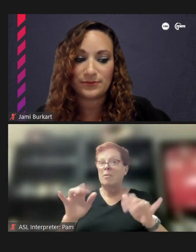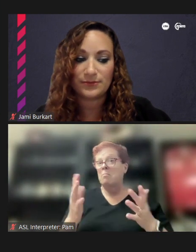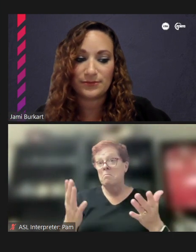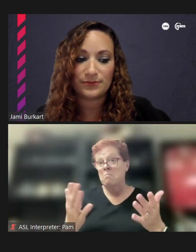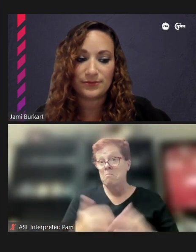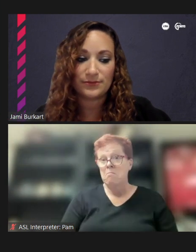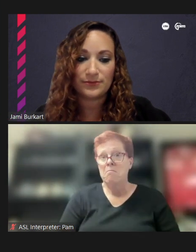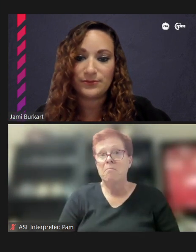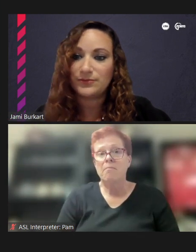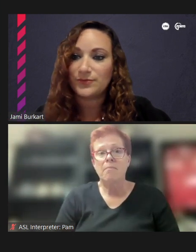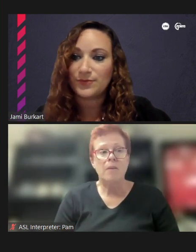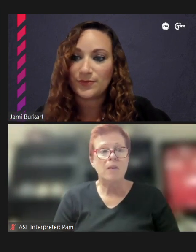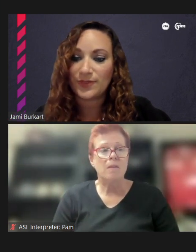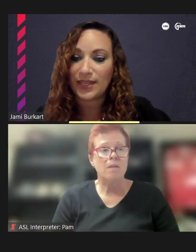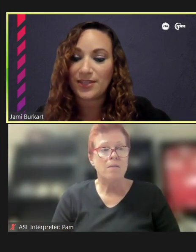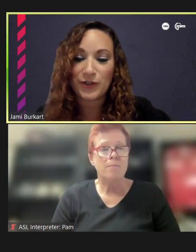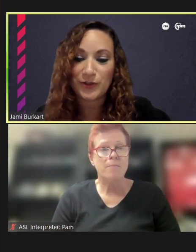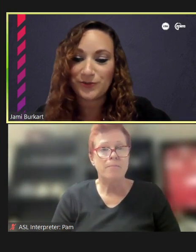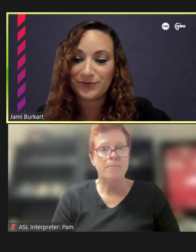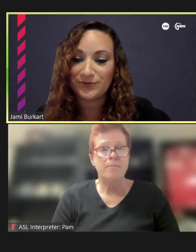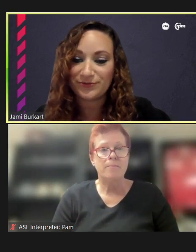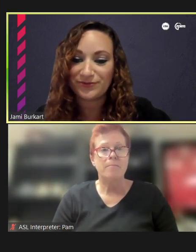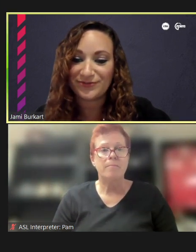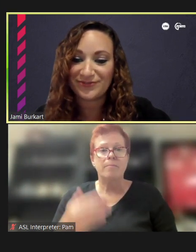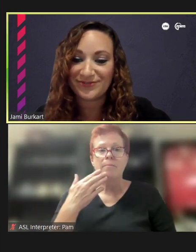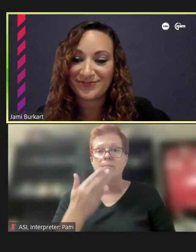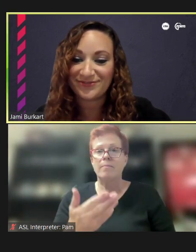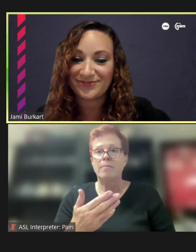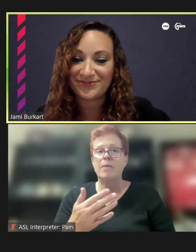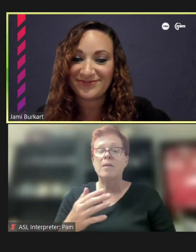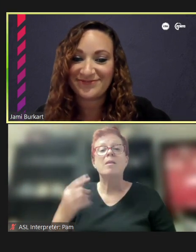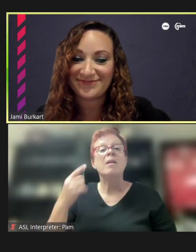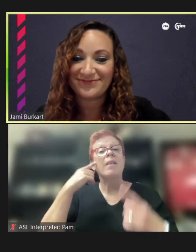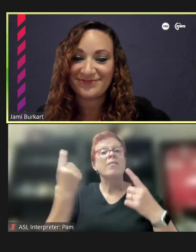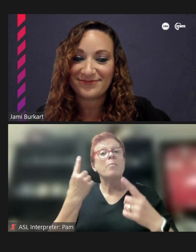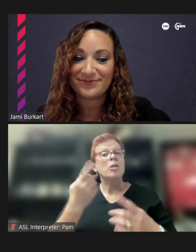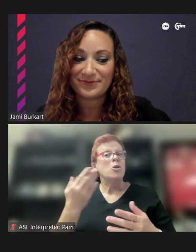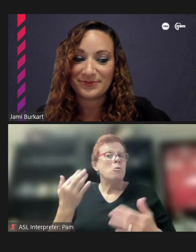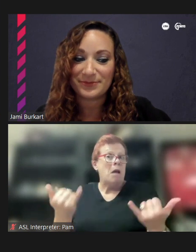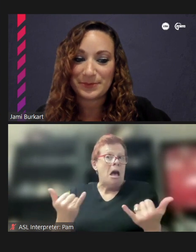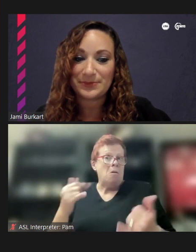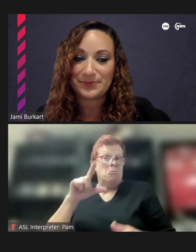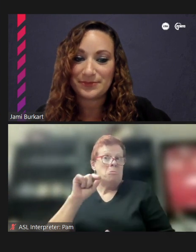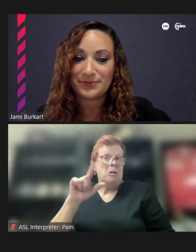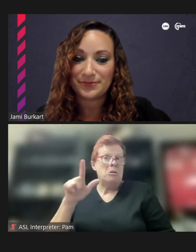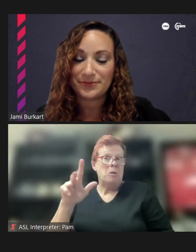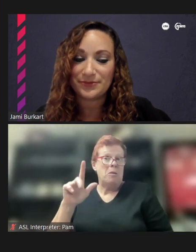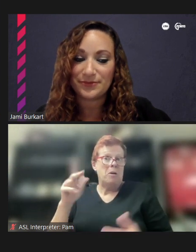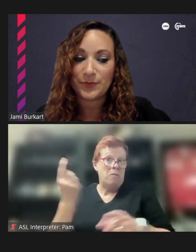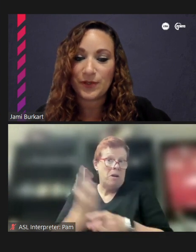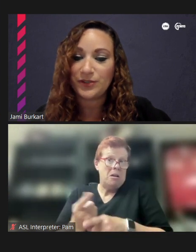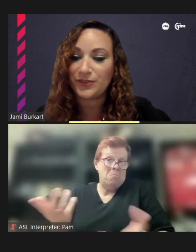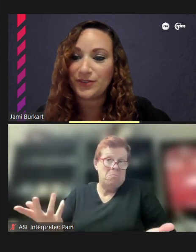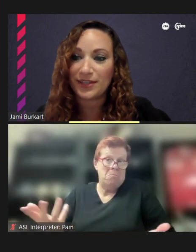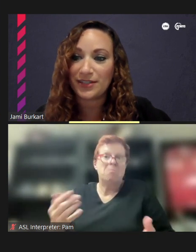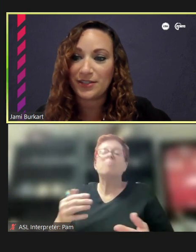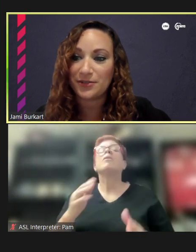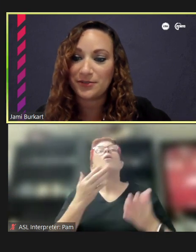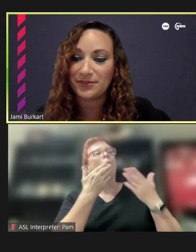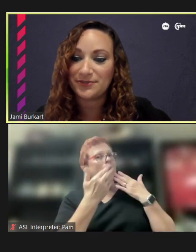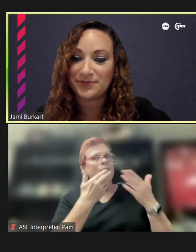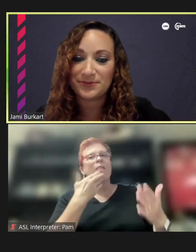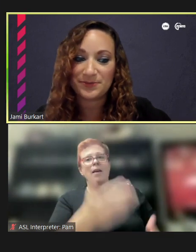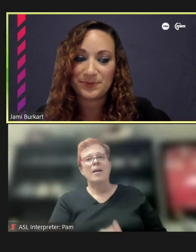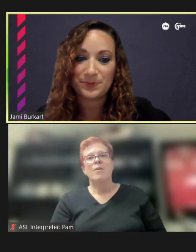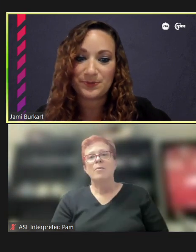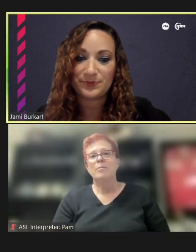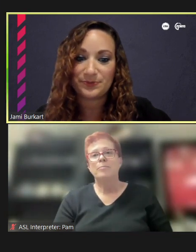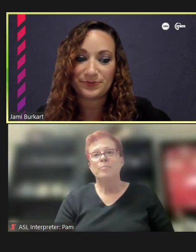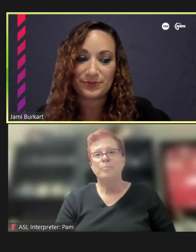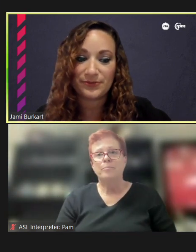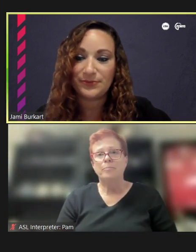Yeah, I think, let's think of something new. This is 2023. Wonderful. Thank you. Thank you